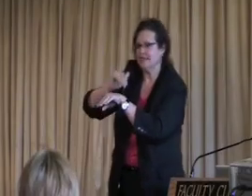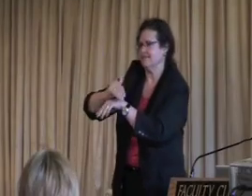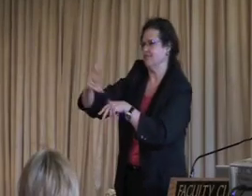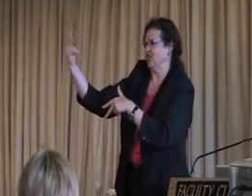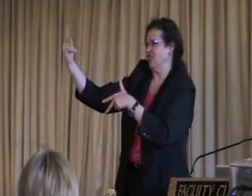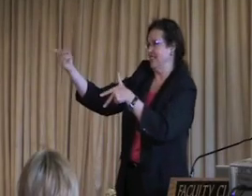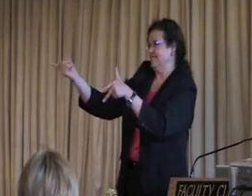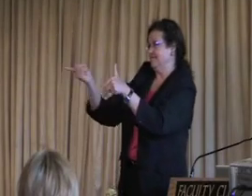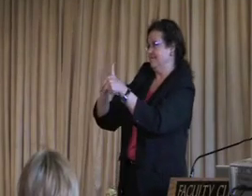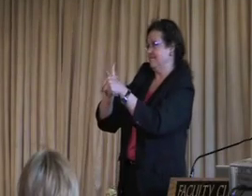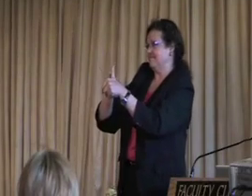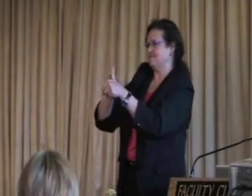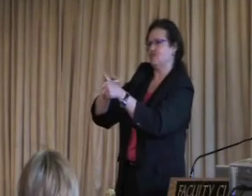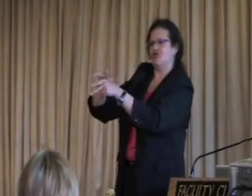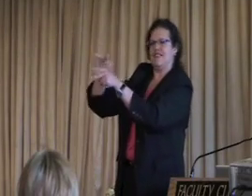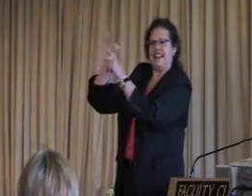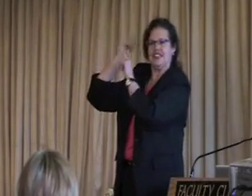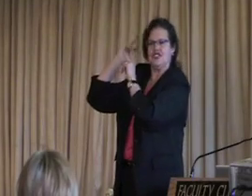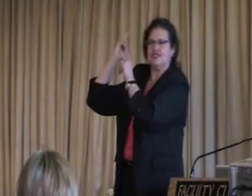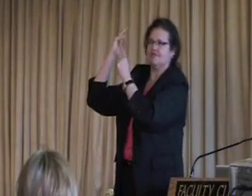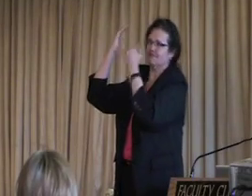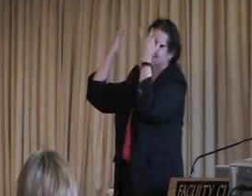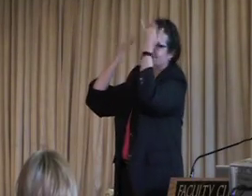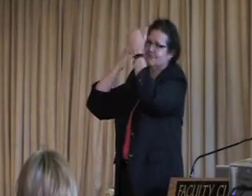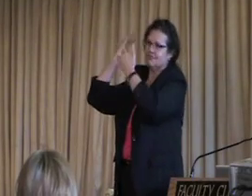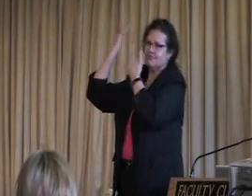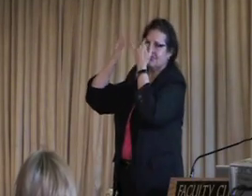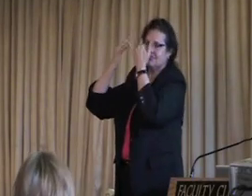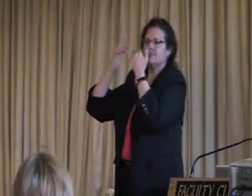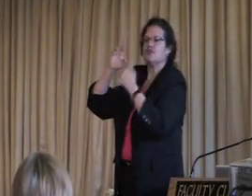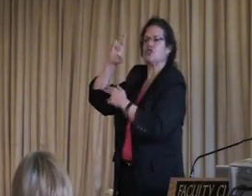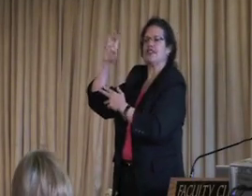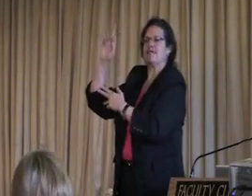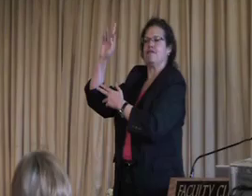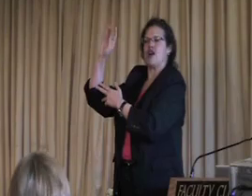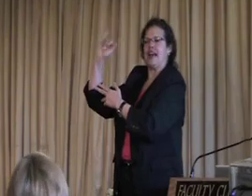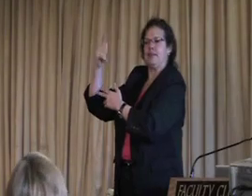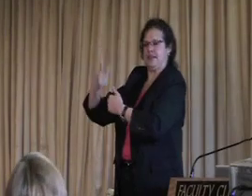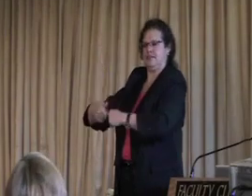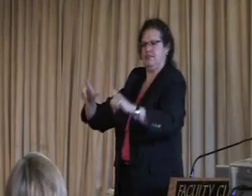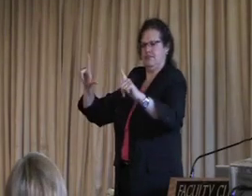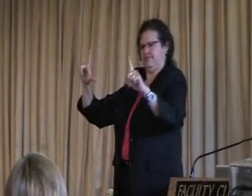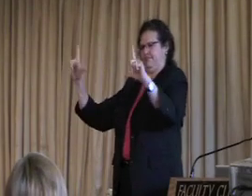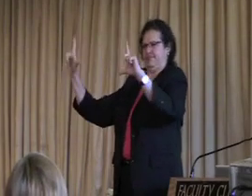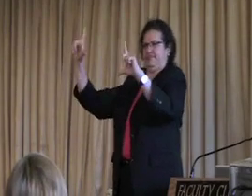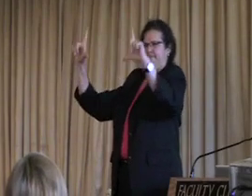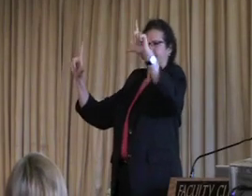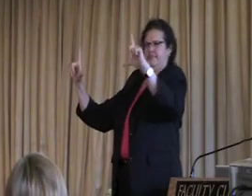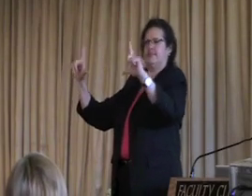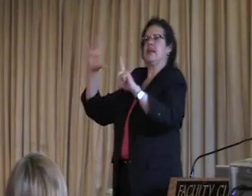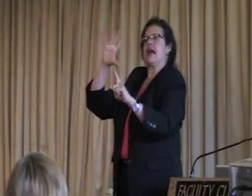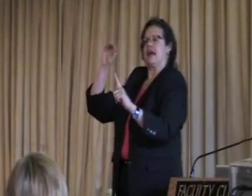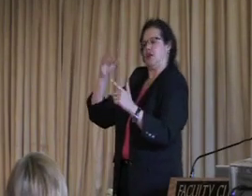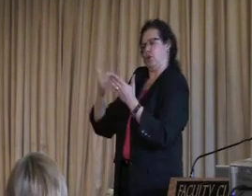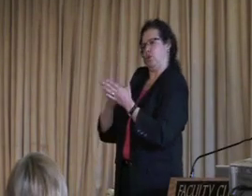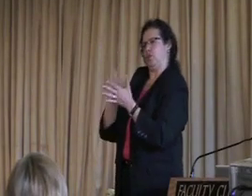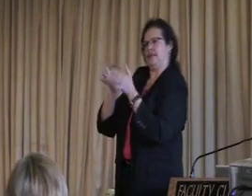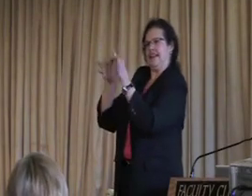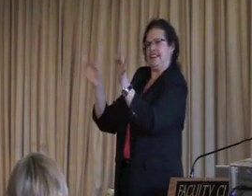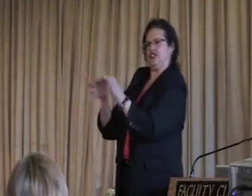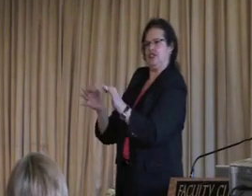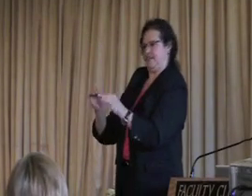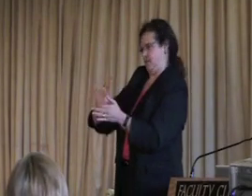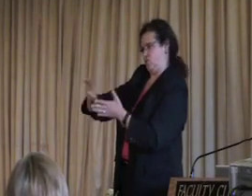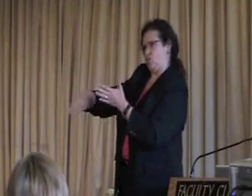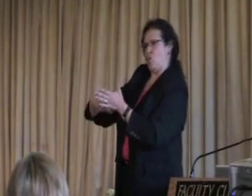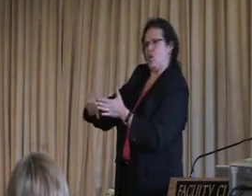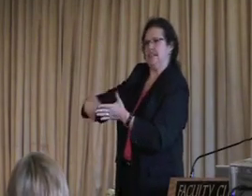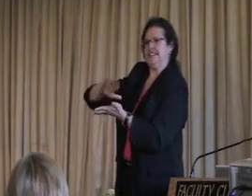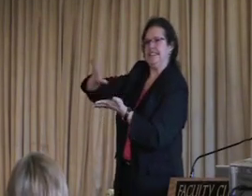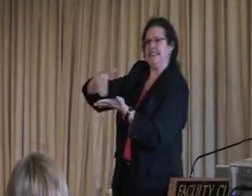I have a new set of the three R's for you tonight: Reflection, reframing, and redefining.